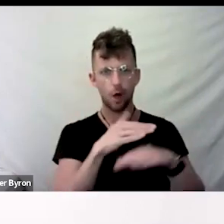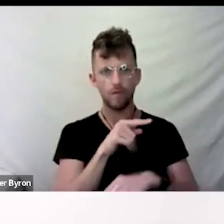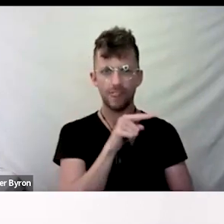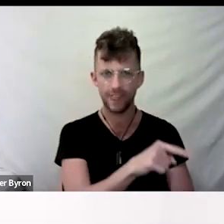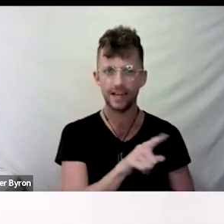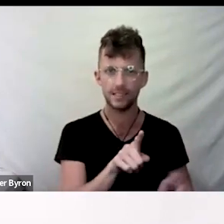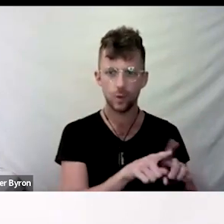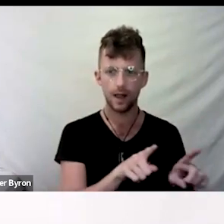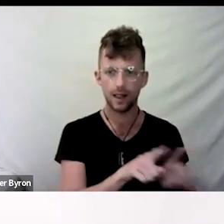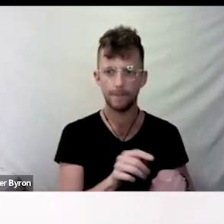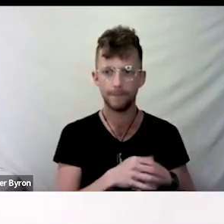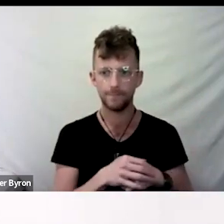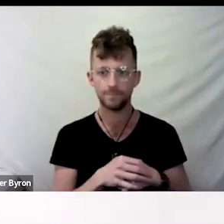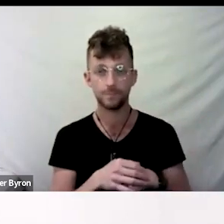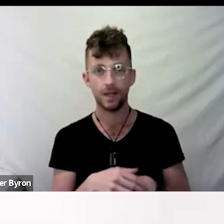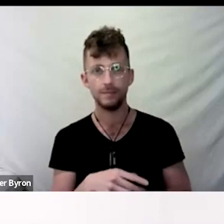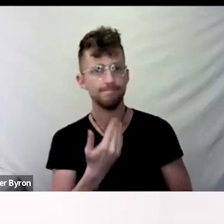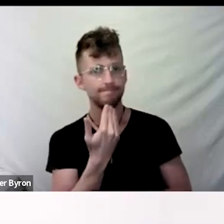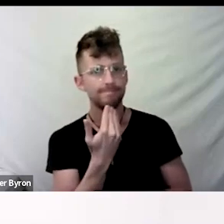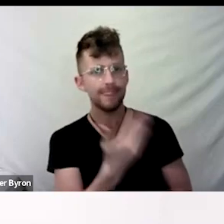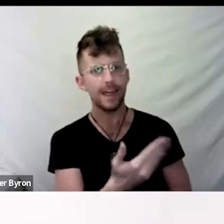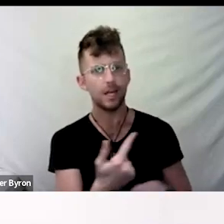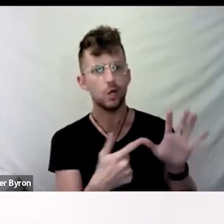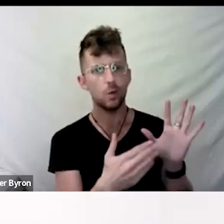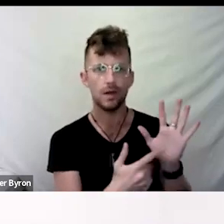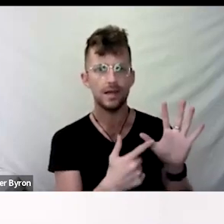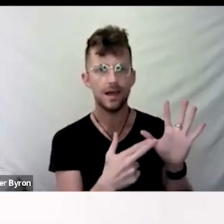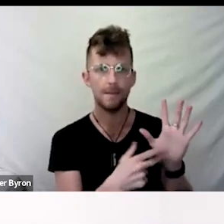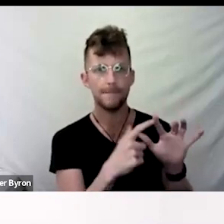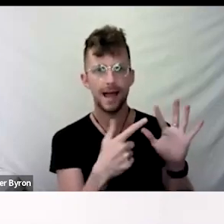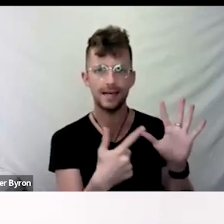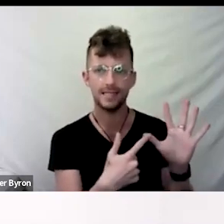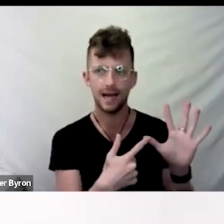Now another question about what funding can be used for,